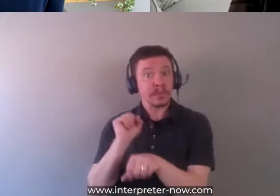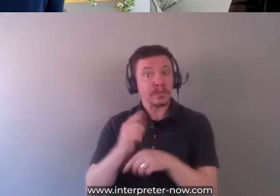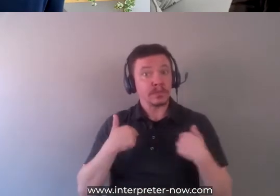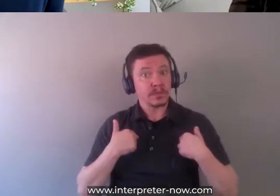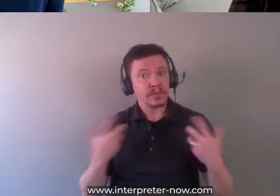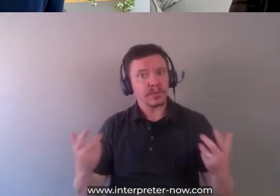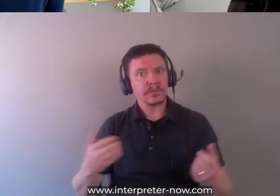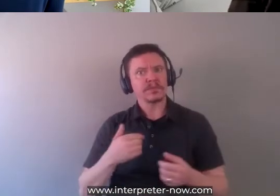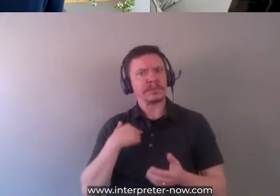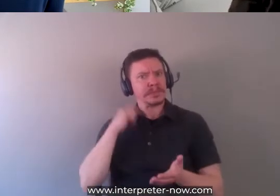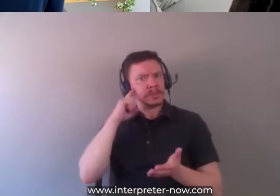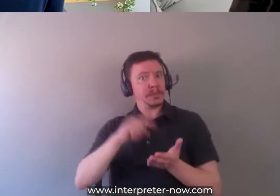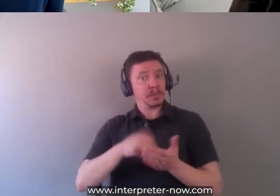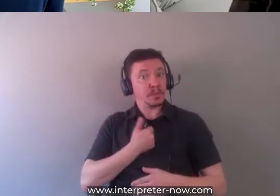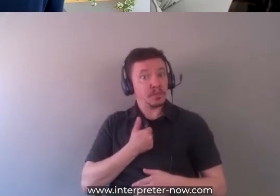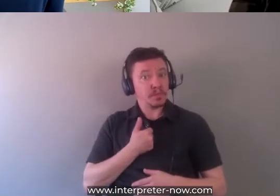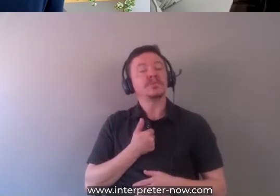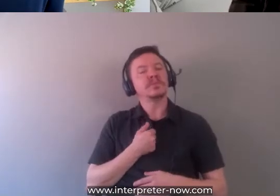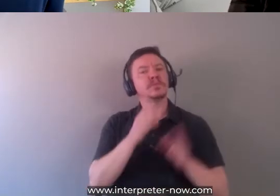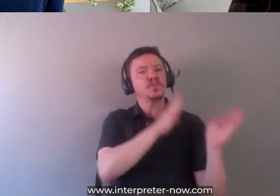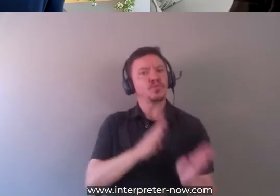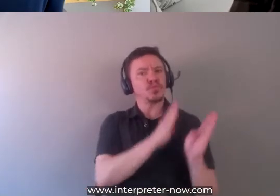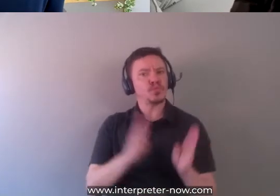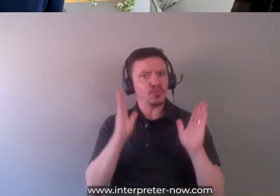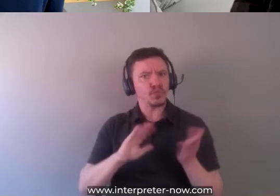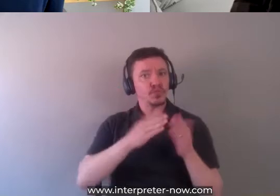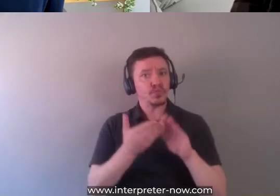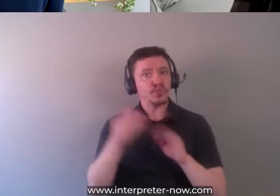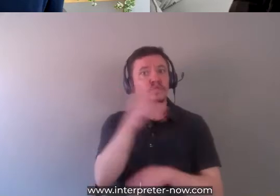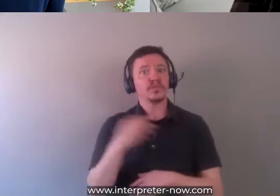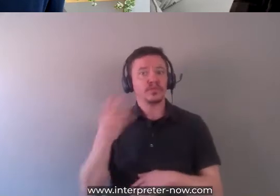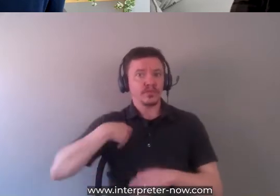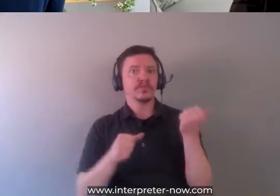found myself working as a community organizer, and also as an adjunct professor, and also